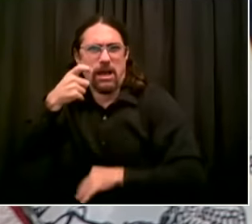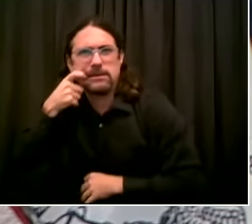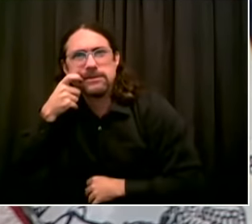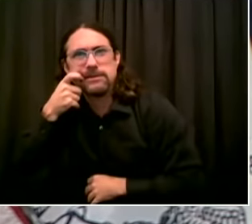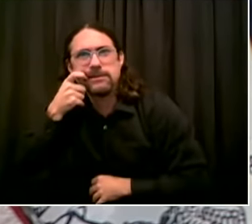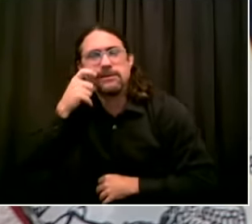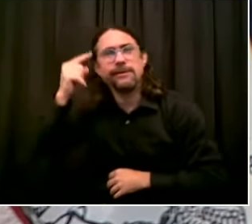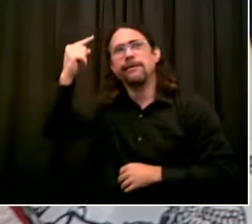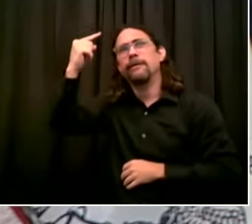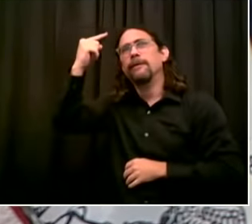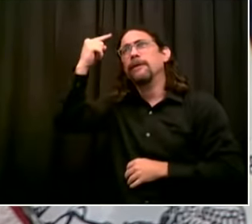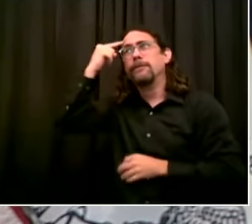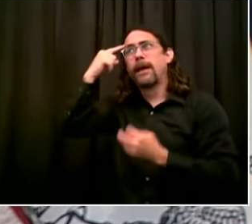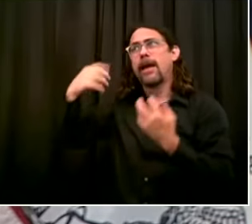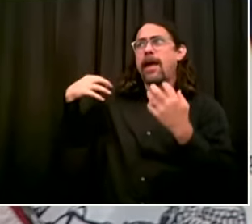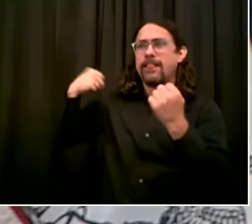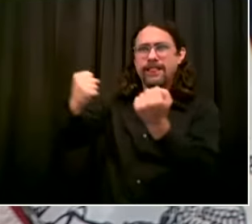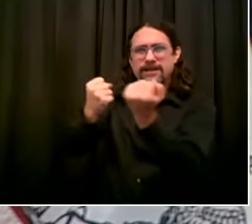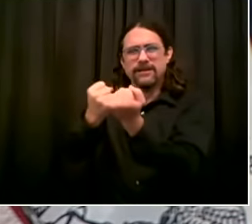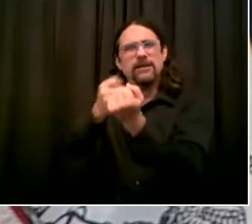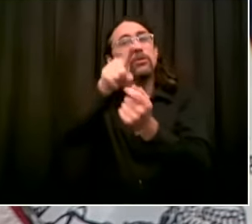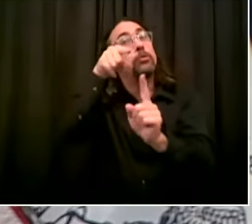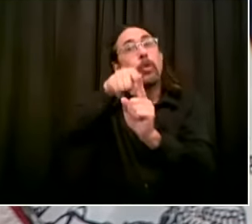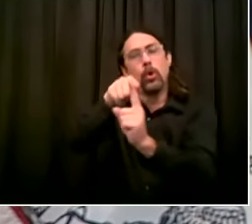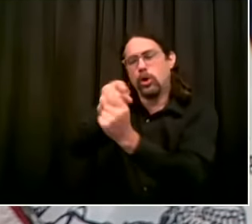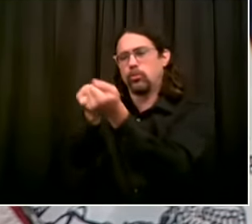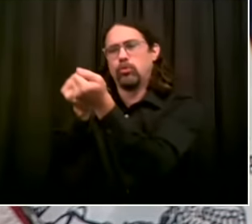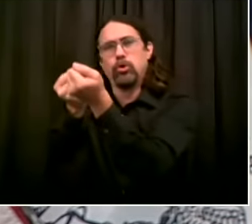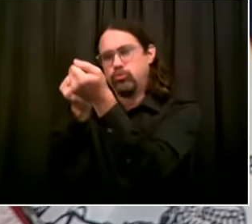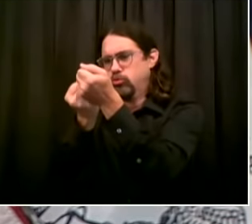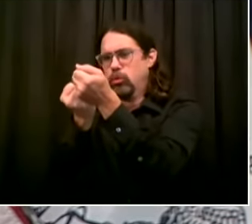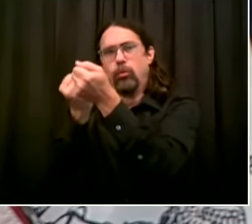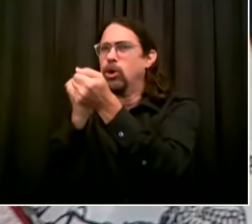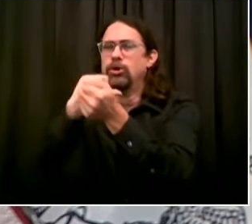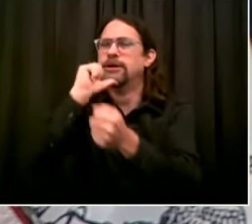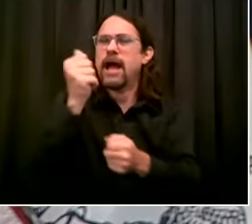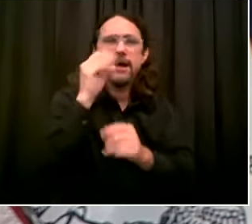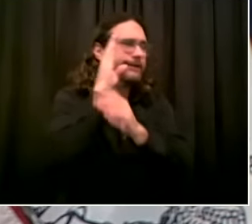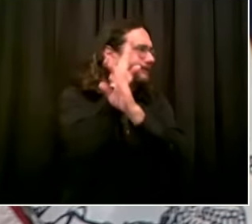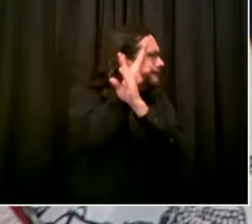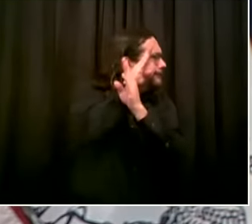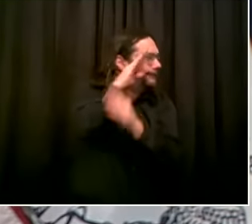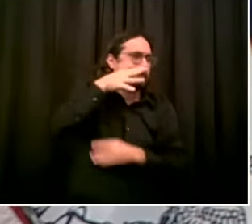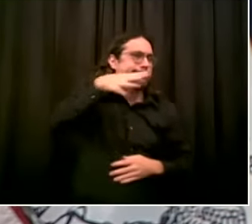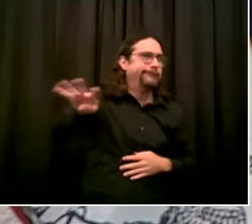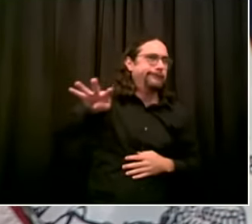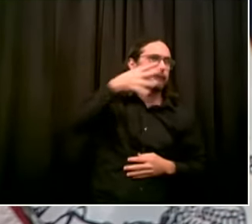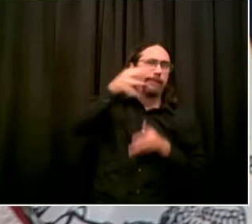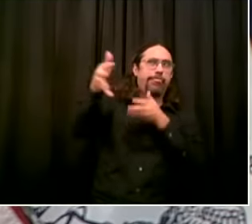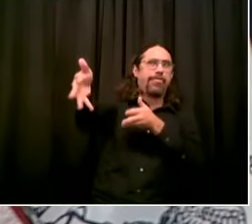GO AHEAD. MR. MAYOR, I HAVE TO ASK YOU A QUESTION FOR ANOTHER